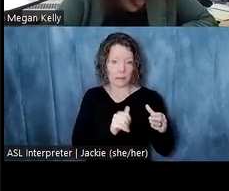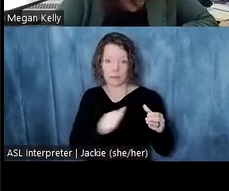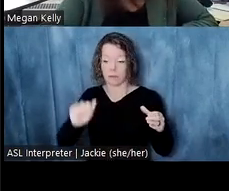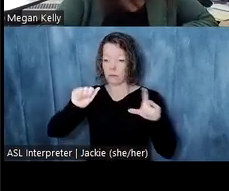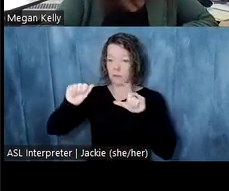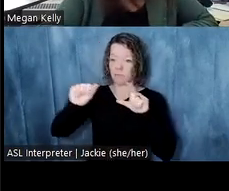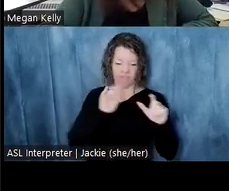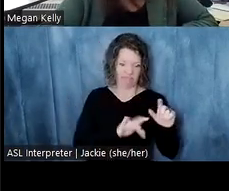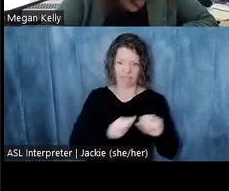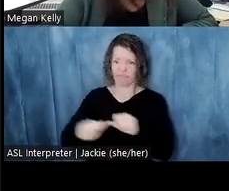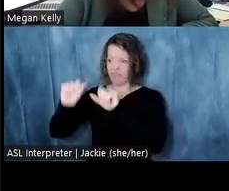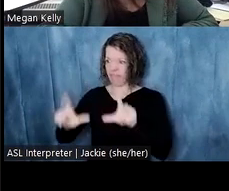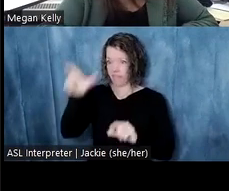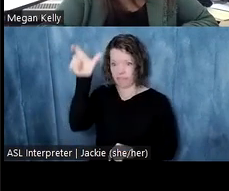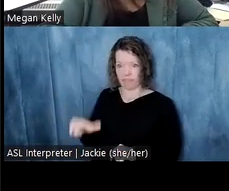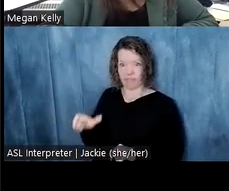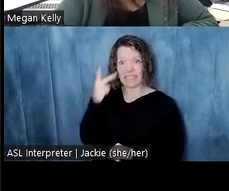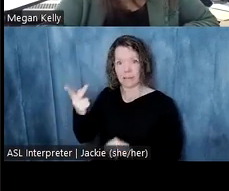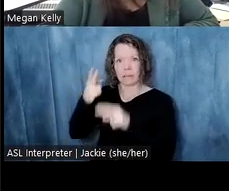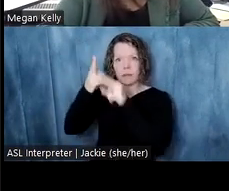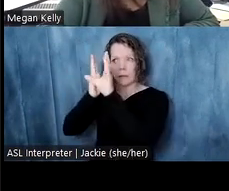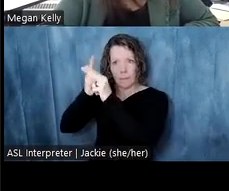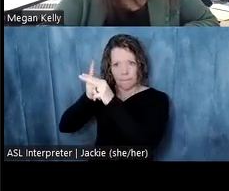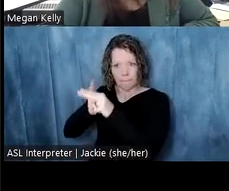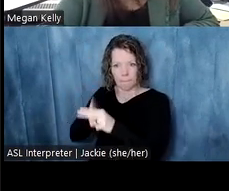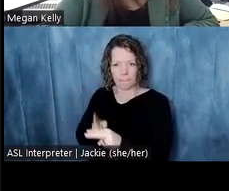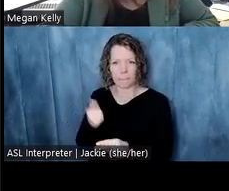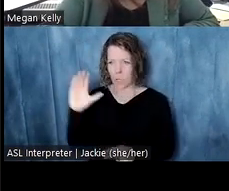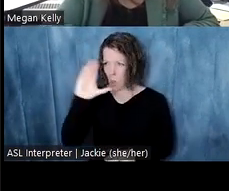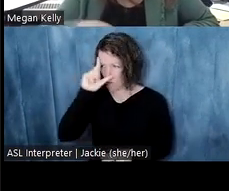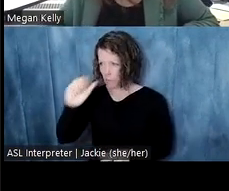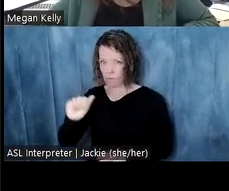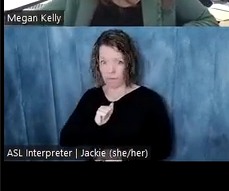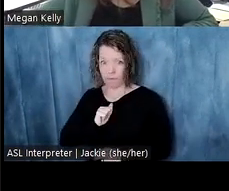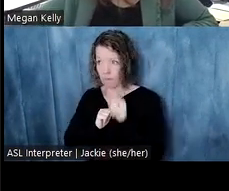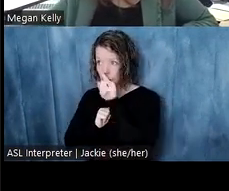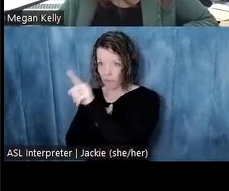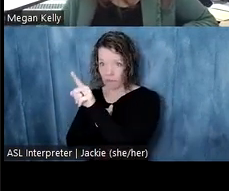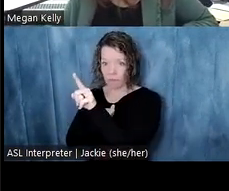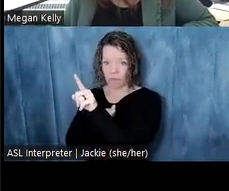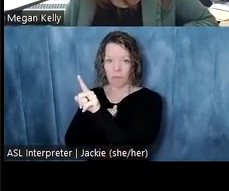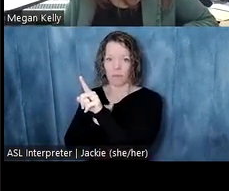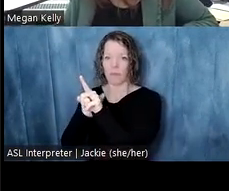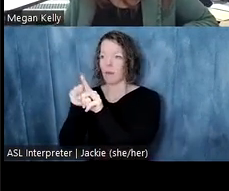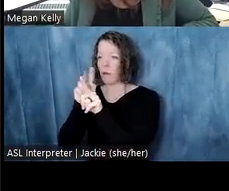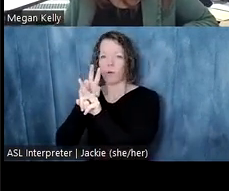the right. Find yourself on the sidebar and then click the "more" button to the right